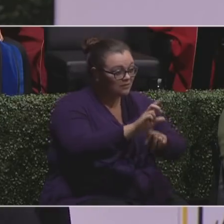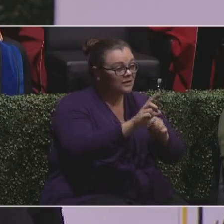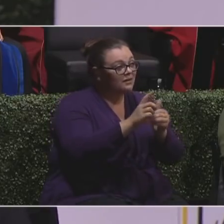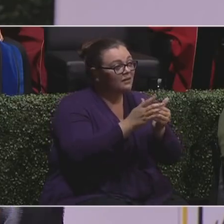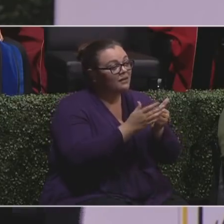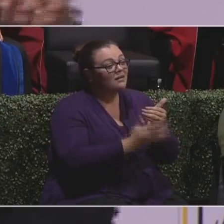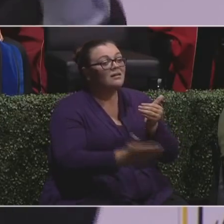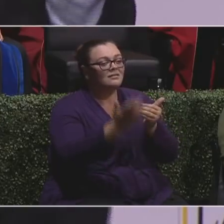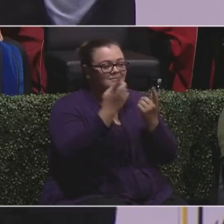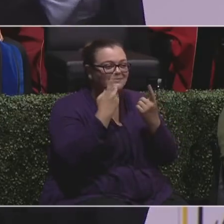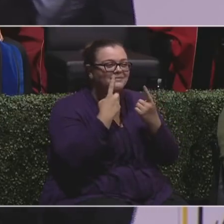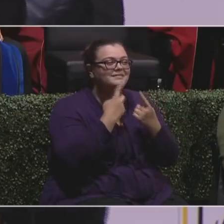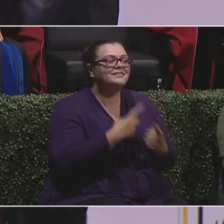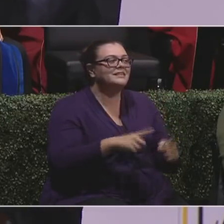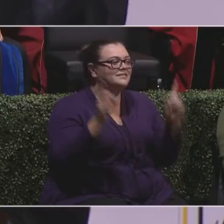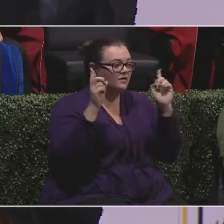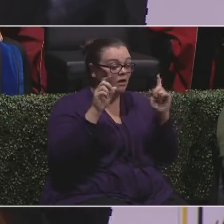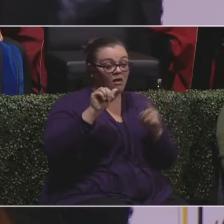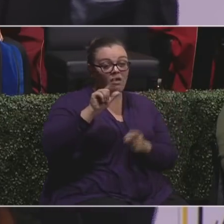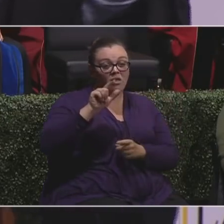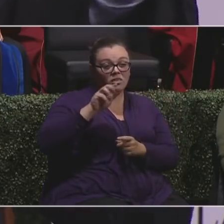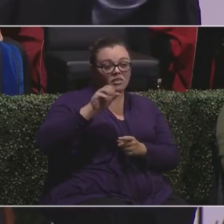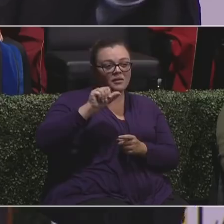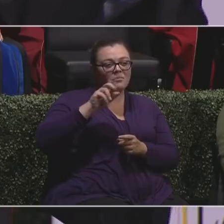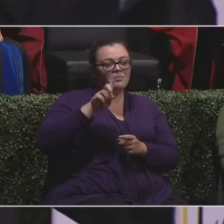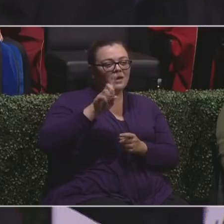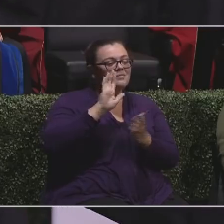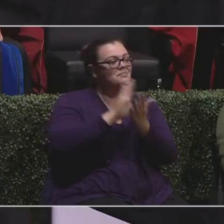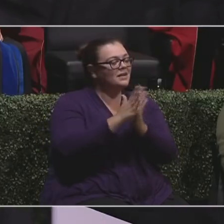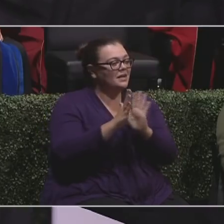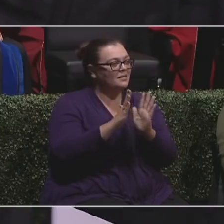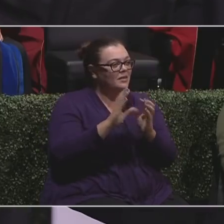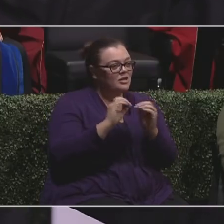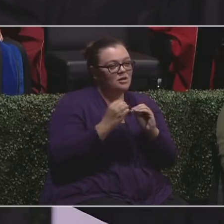FACILITIES, WE HIRED NEW DOCTORS, WE INVESTED HUNDREDS OF THOUSANDS, IF NOT MILLIONS OF DOLLARS IN PREPARATION.